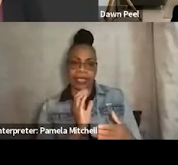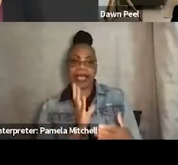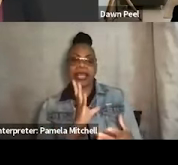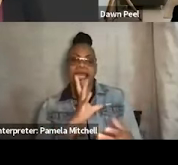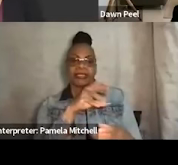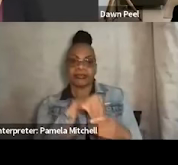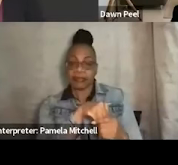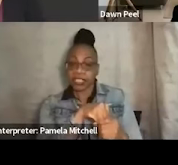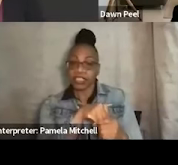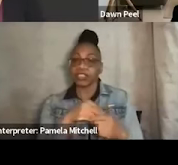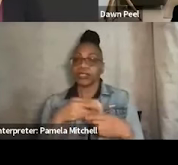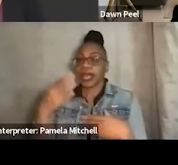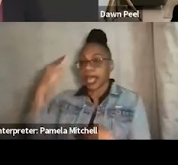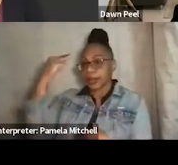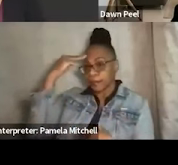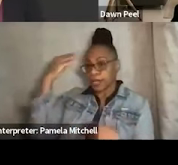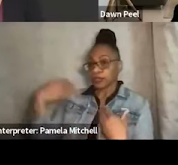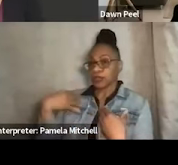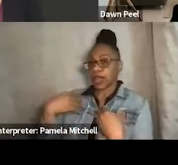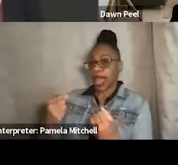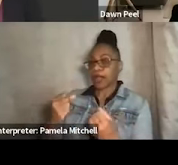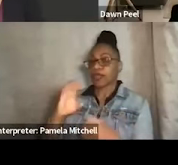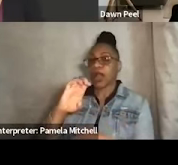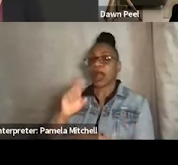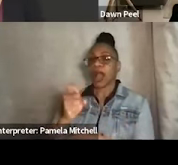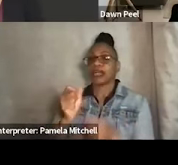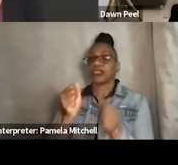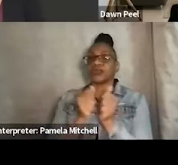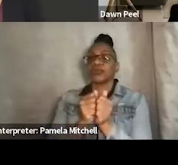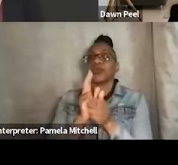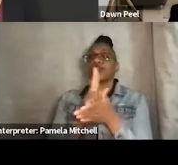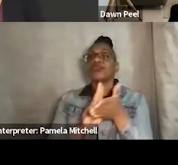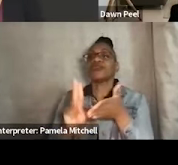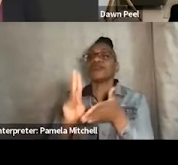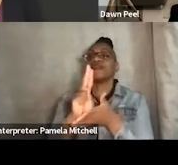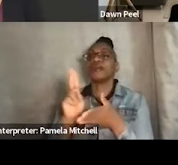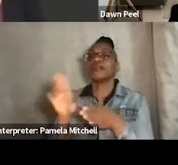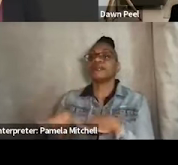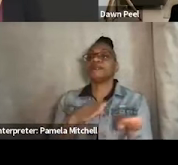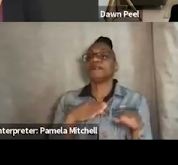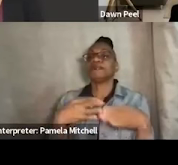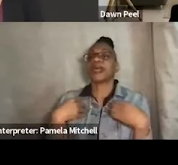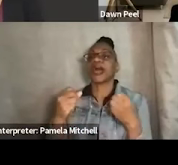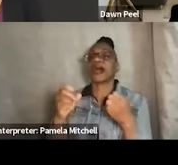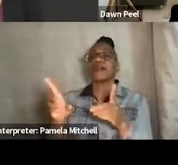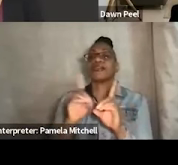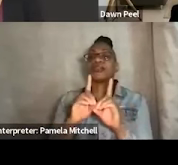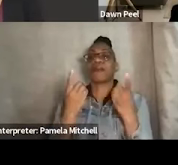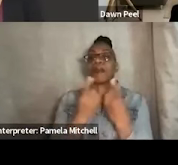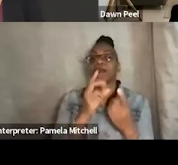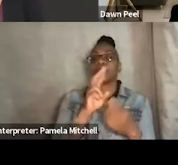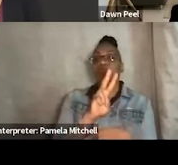Laurie Cox, together with University Health's Behavioral Health Department, developed a 24/7 mobile crisis response team